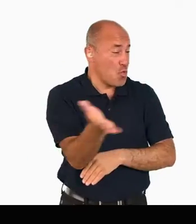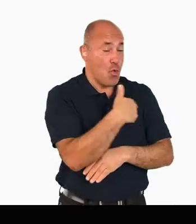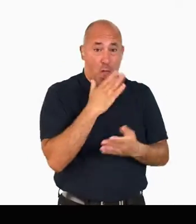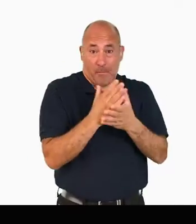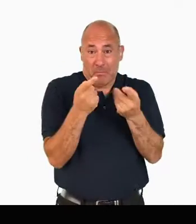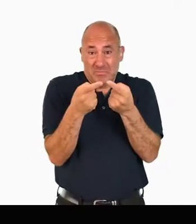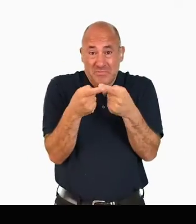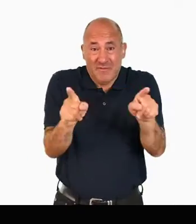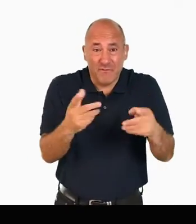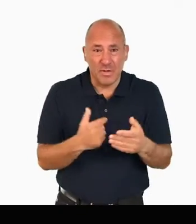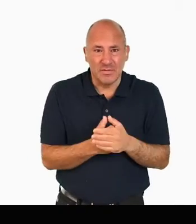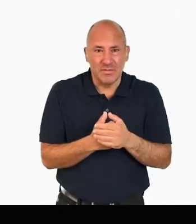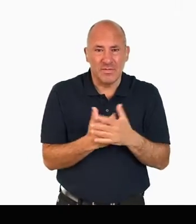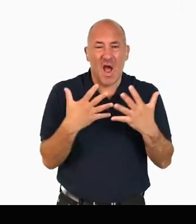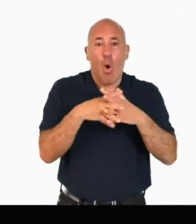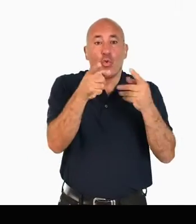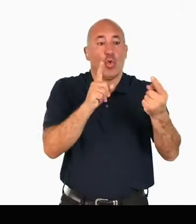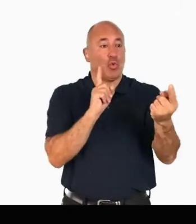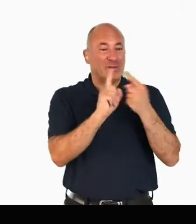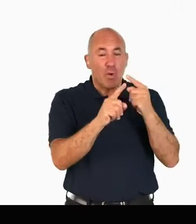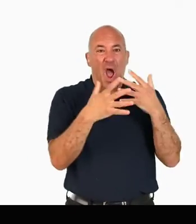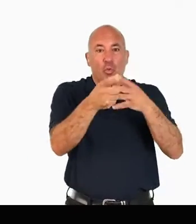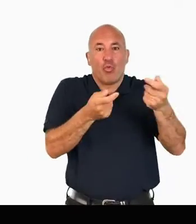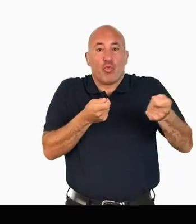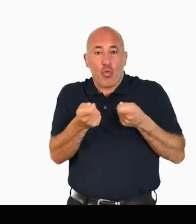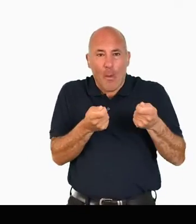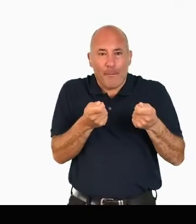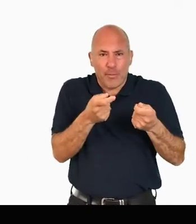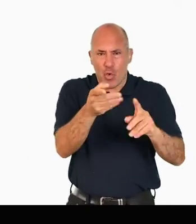and how you respond, and how you recognise that